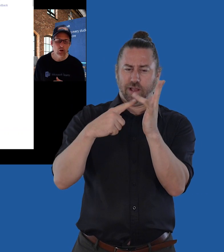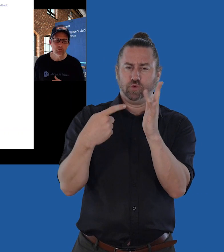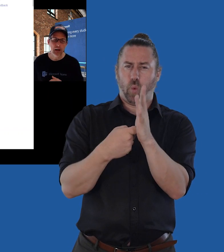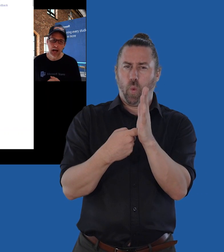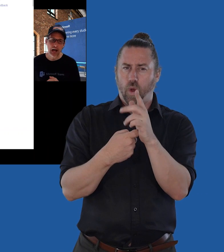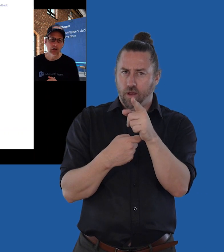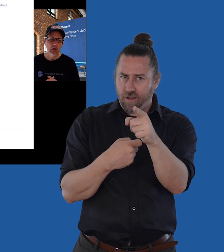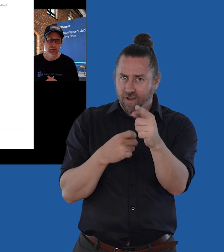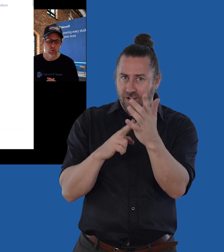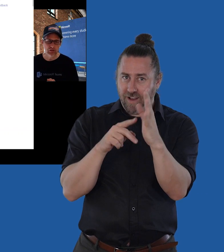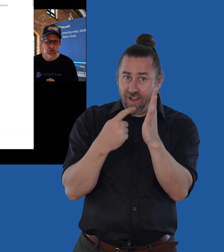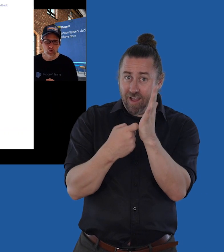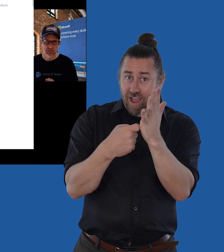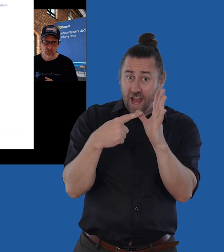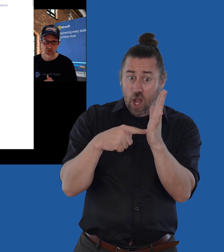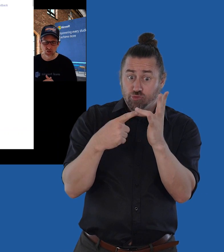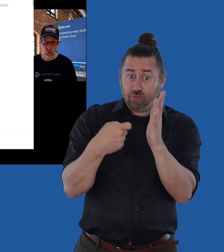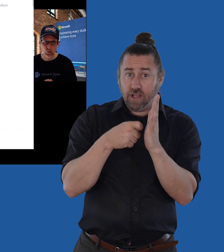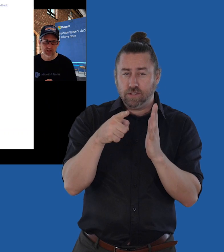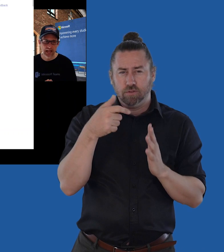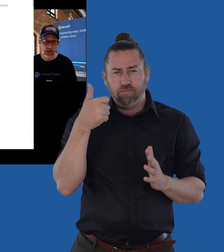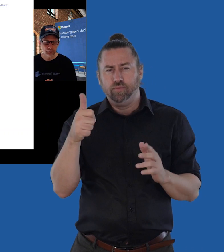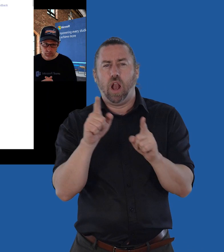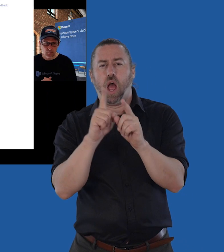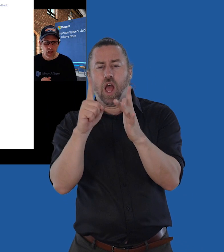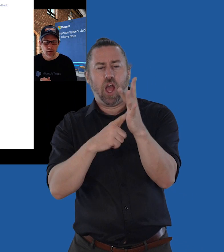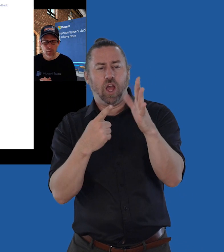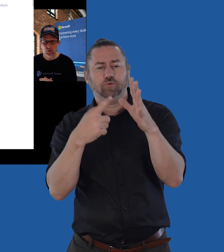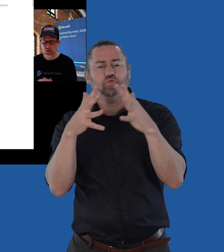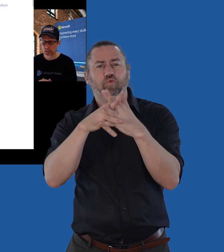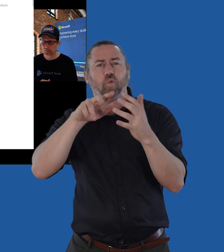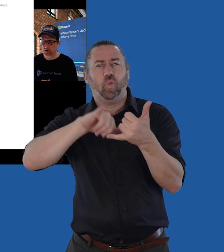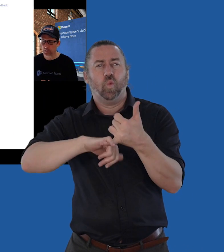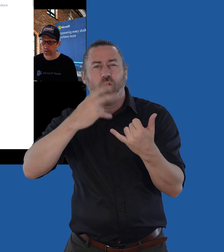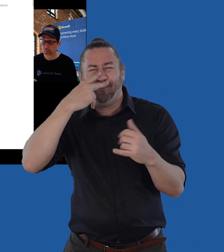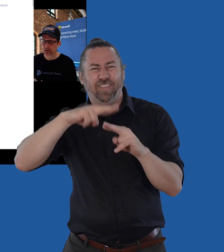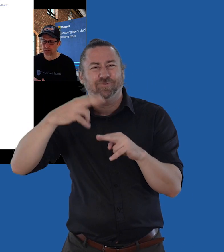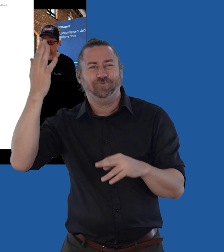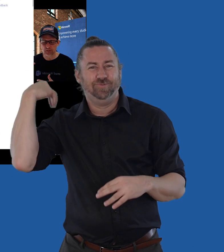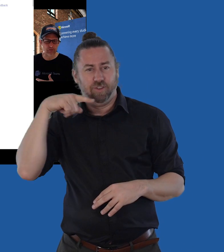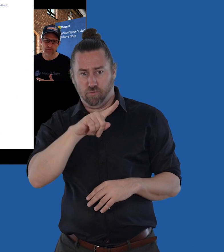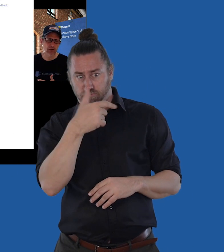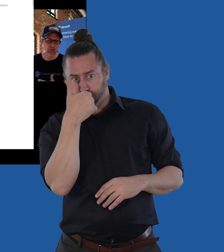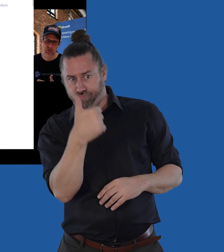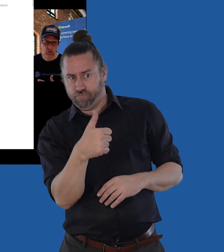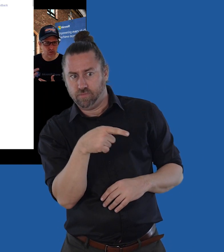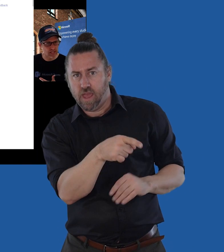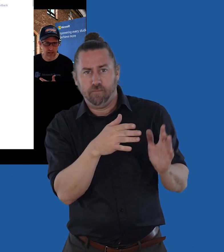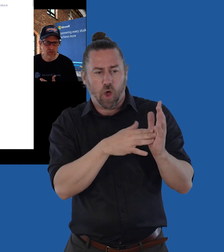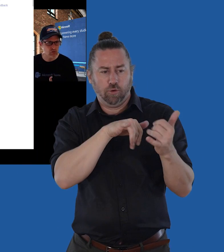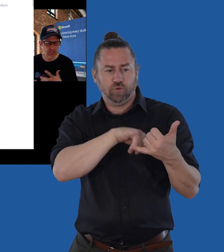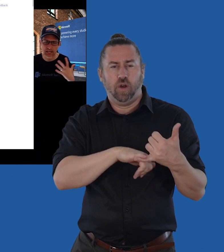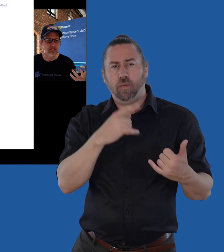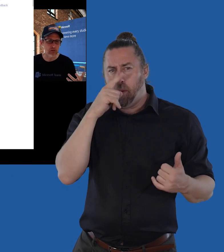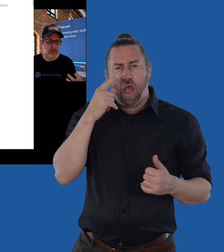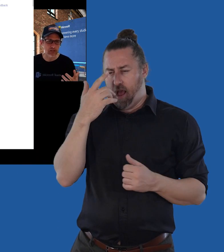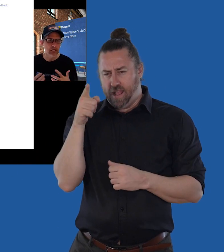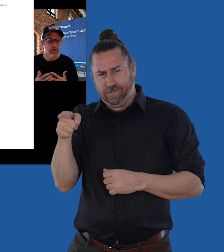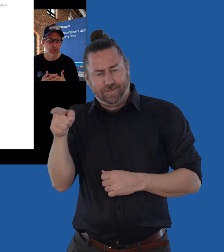on par with tools such as JAWS, now usually we find people that are sort of, you know, they're embedded with JAWS, I love JAWS, I can stick with it.